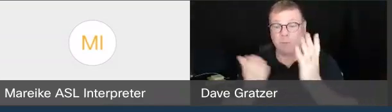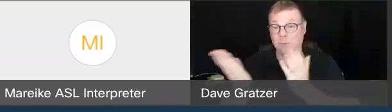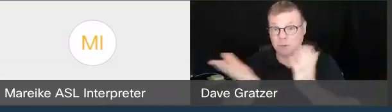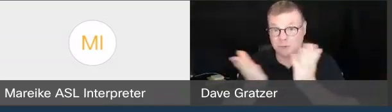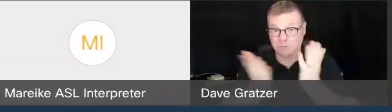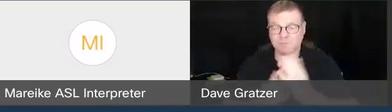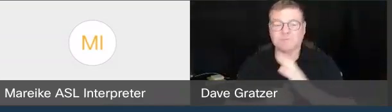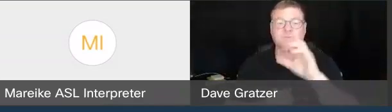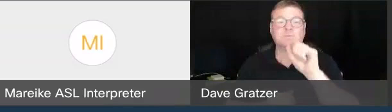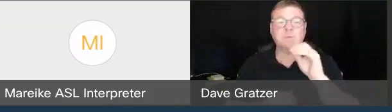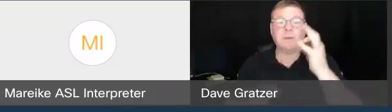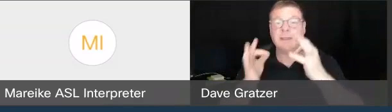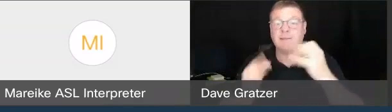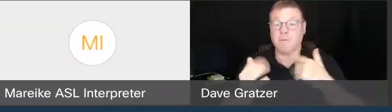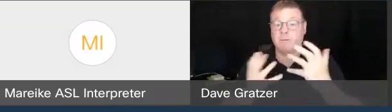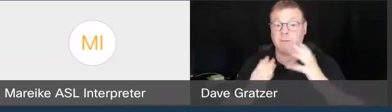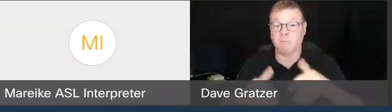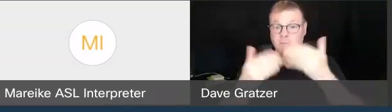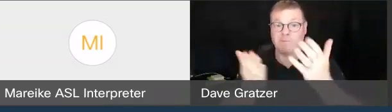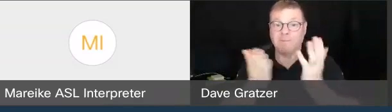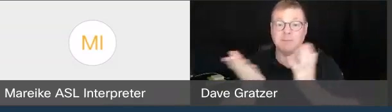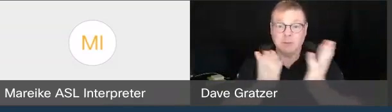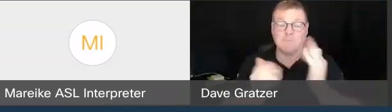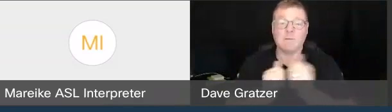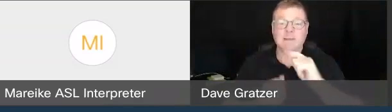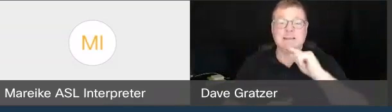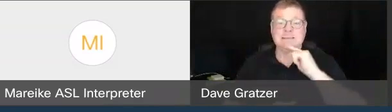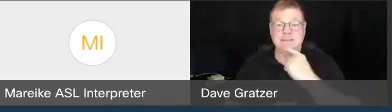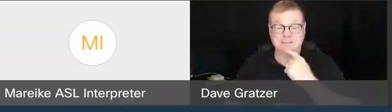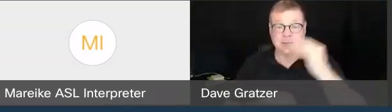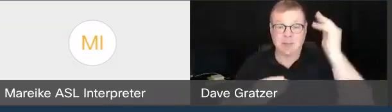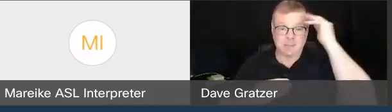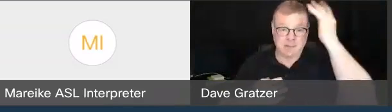So if we want to provide services for folks with severe mental illness, the justice system is often